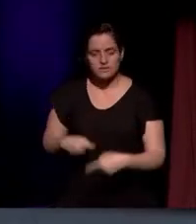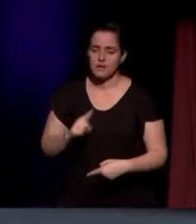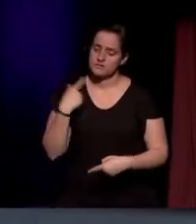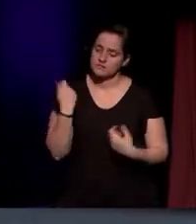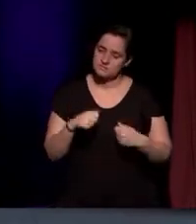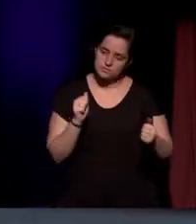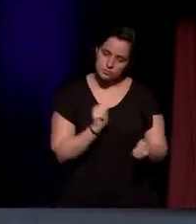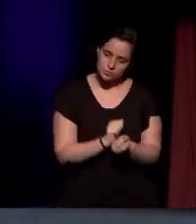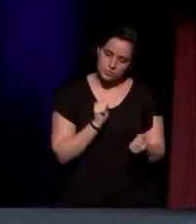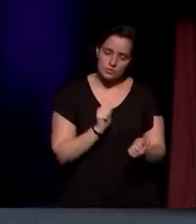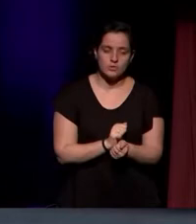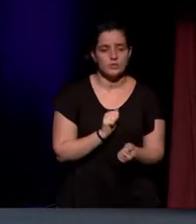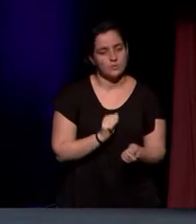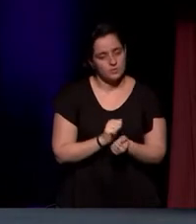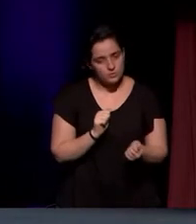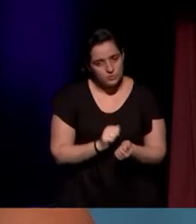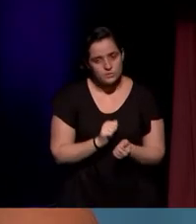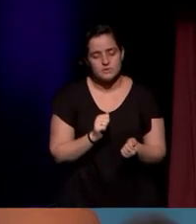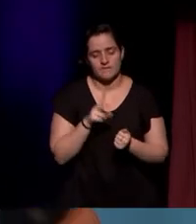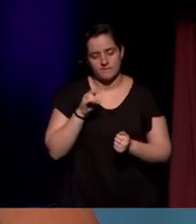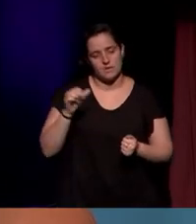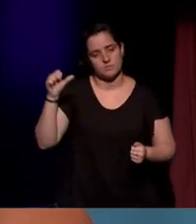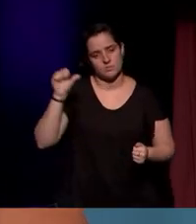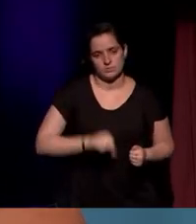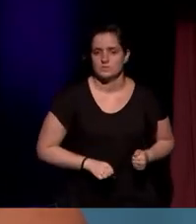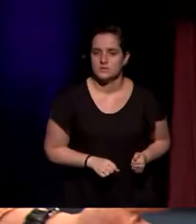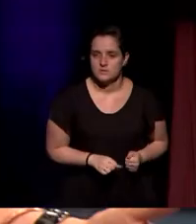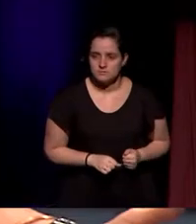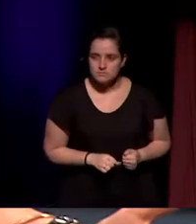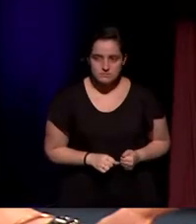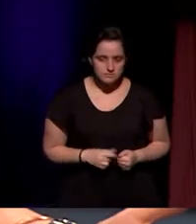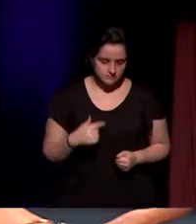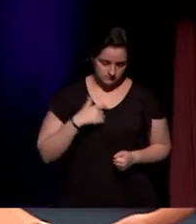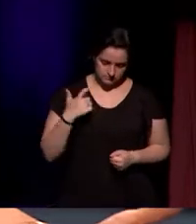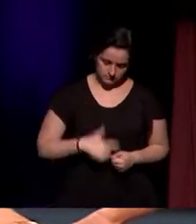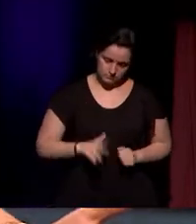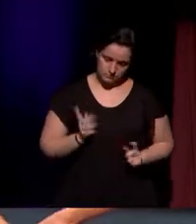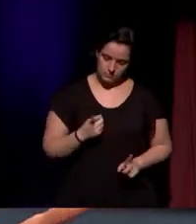the situation is getting worse. I've been here for almost a month now.